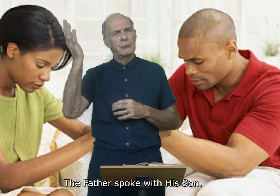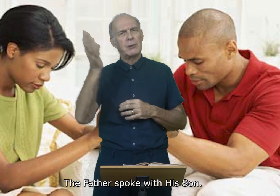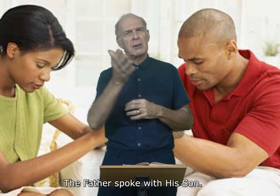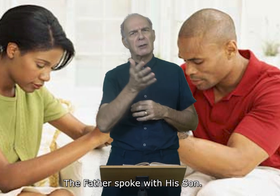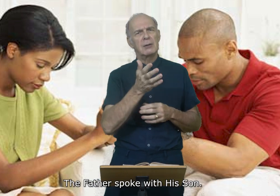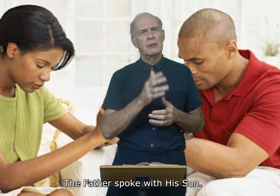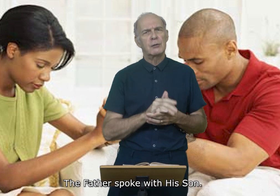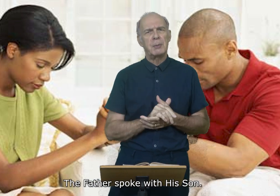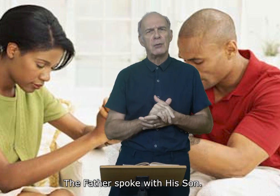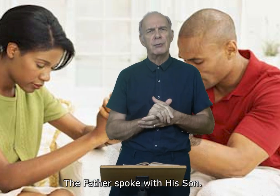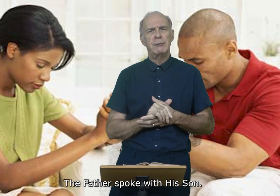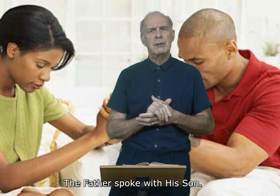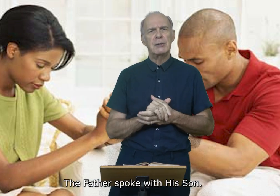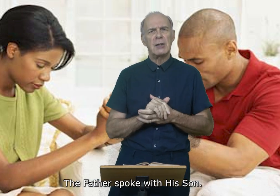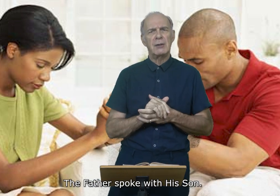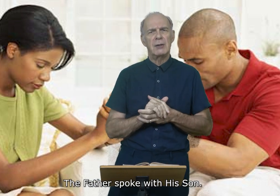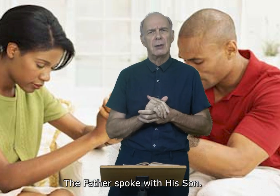The Father spoke with His Son.